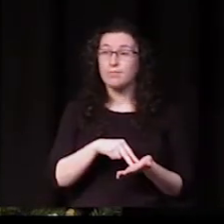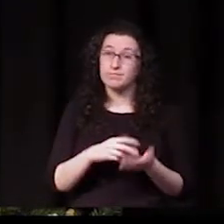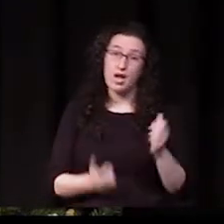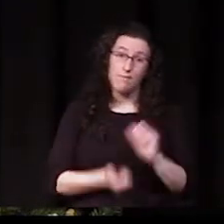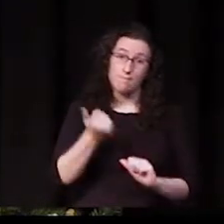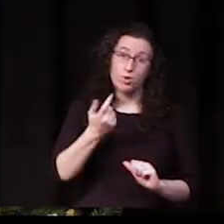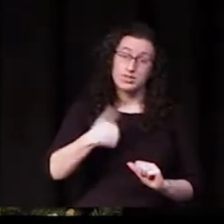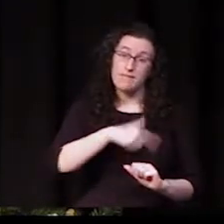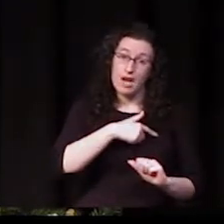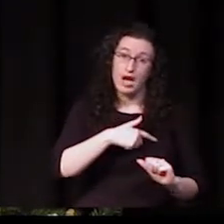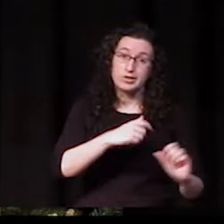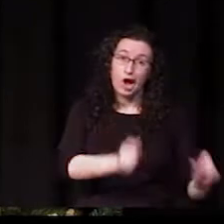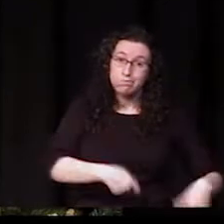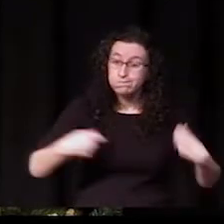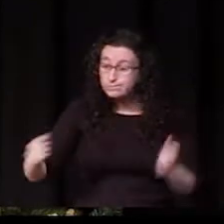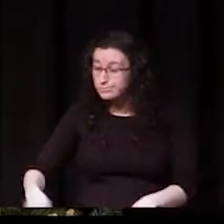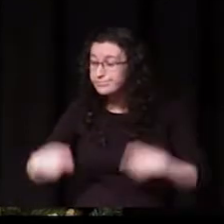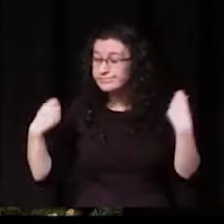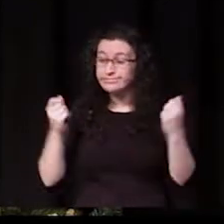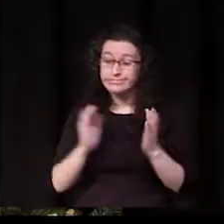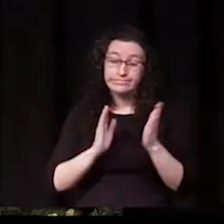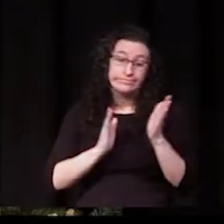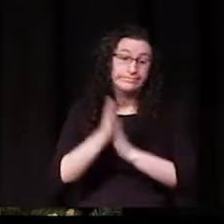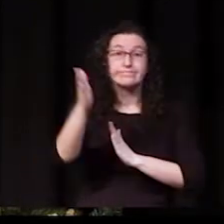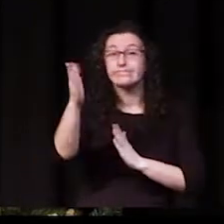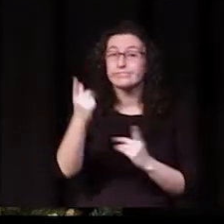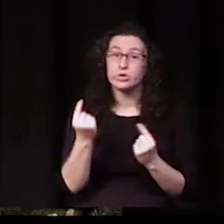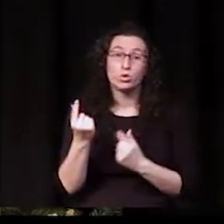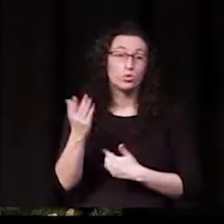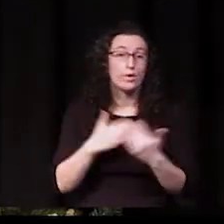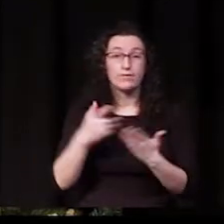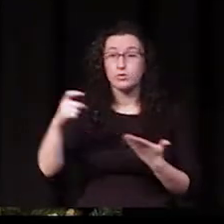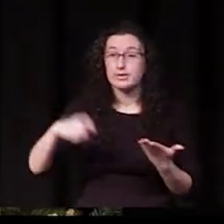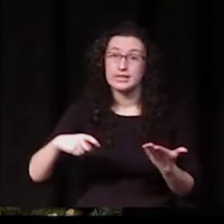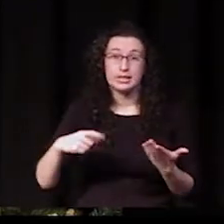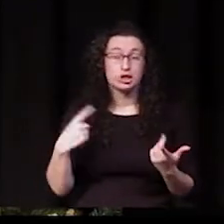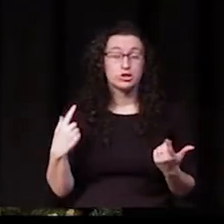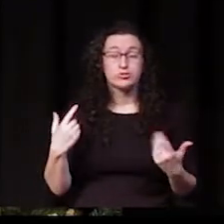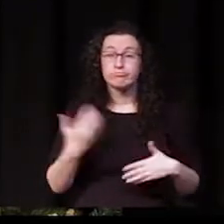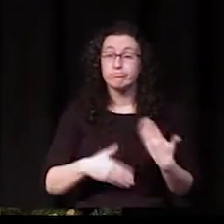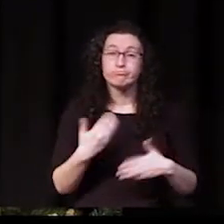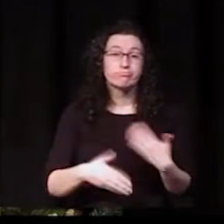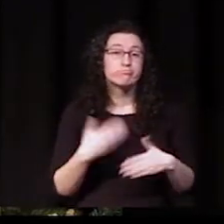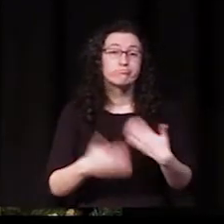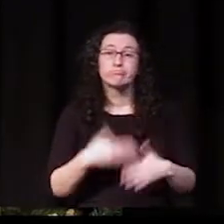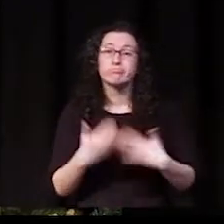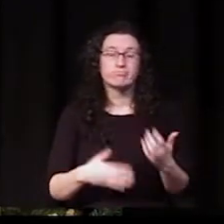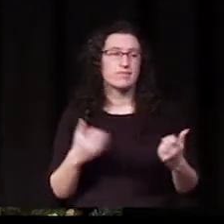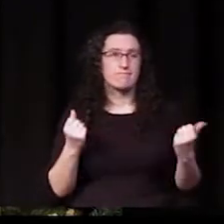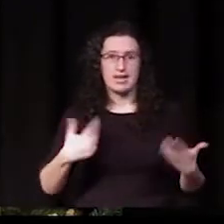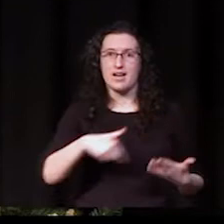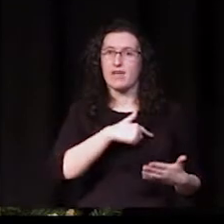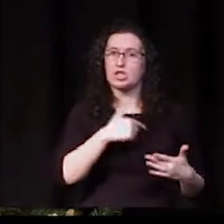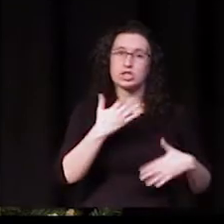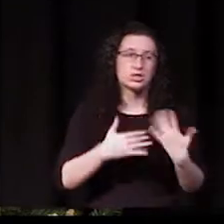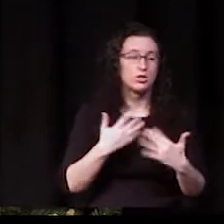at a time, and we do the things that are ours to do. But many of us have done those days just waiting for the next day to come.